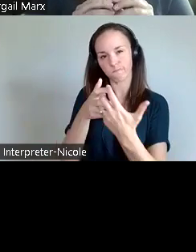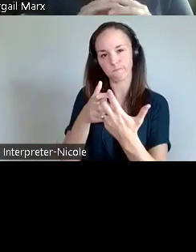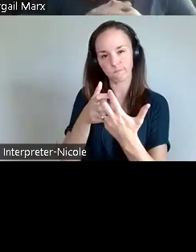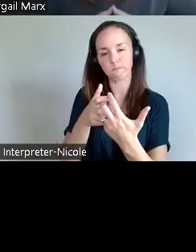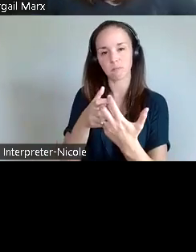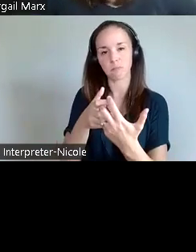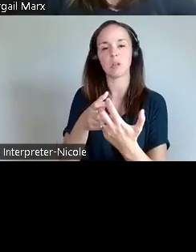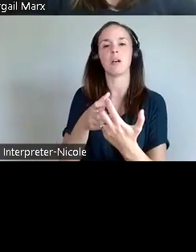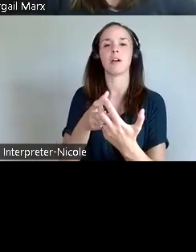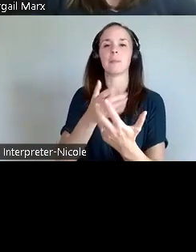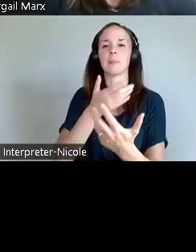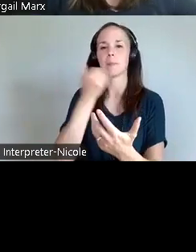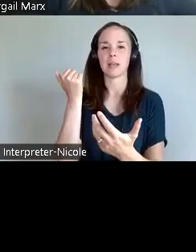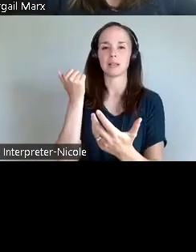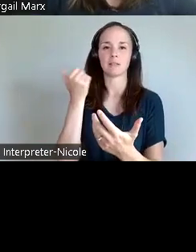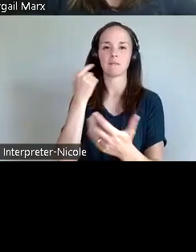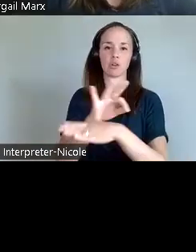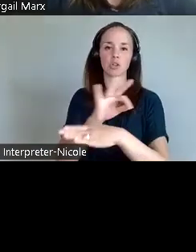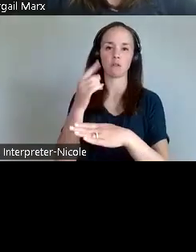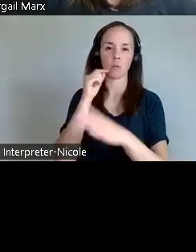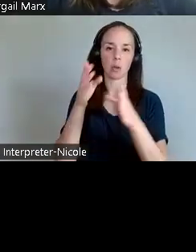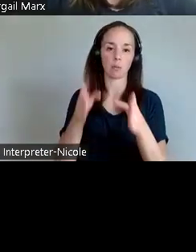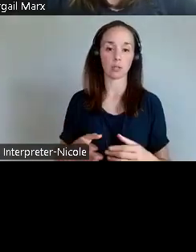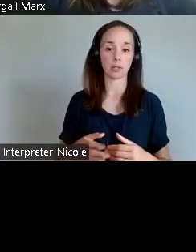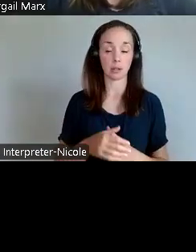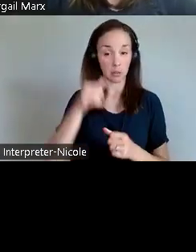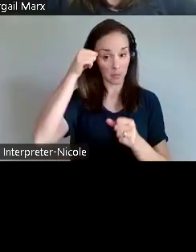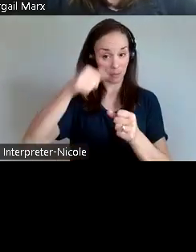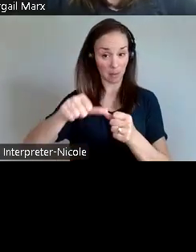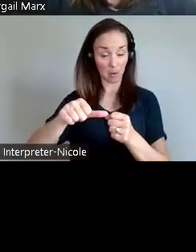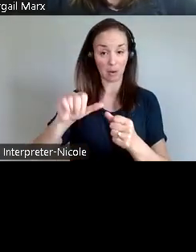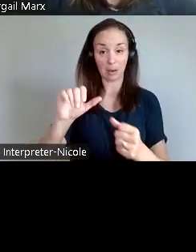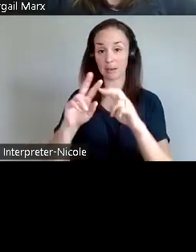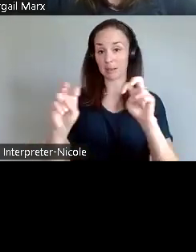that's going to work functionally for the person. And remember because the assessment is dynamic,